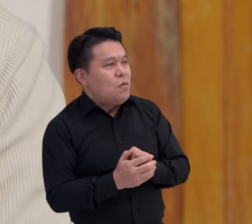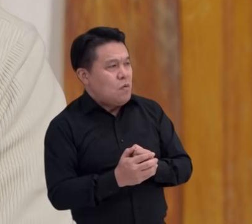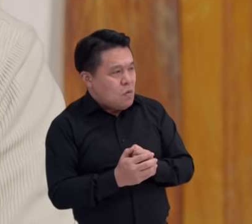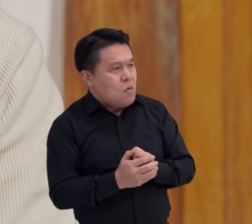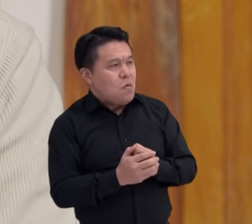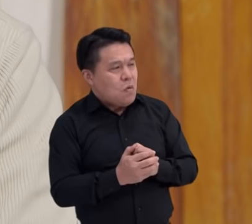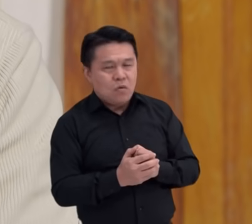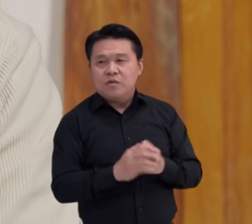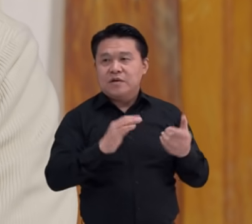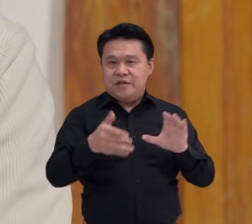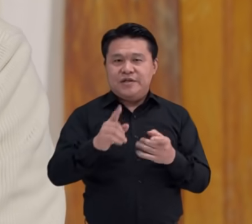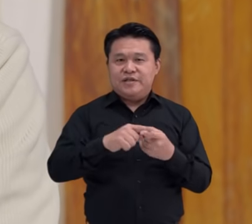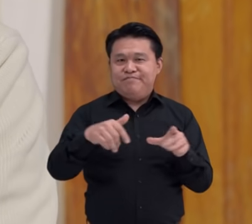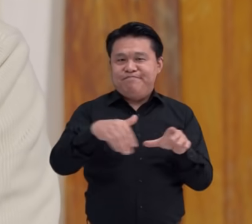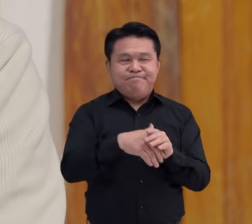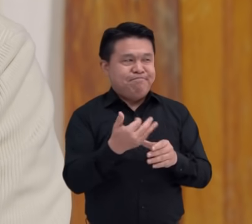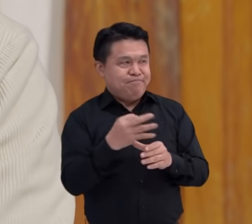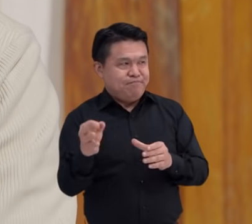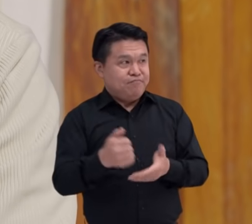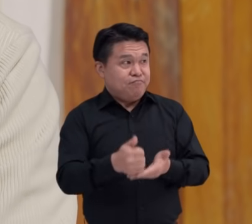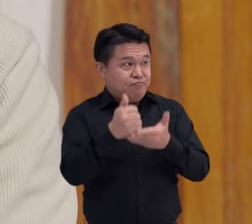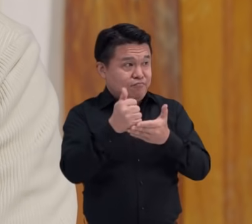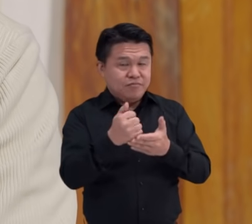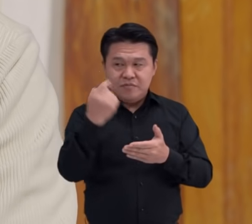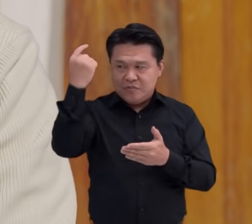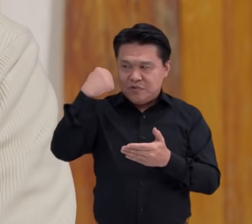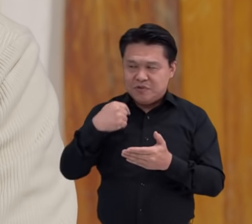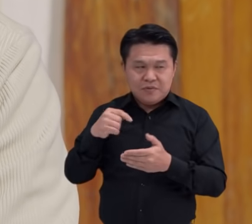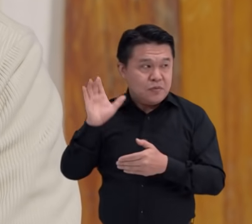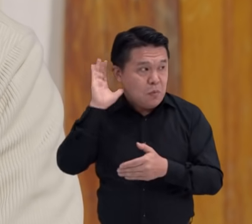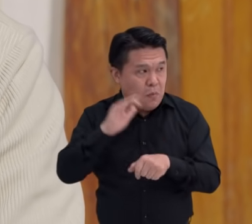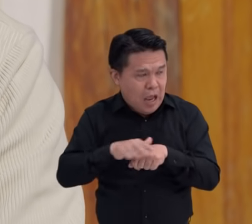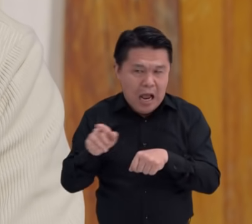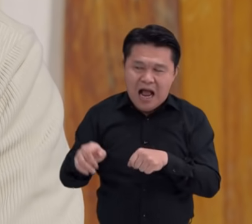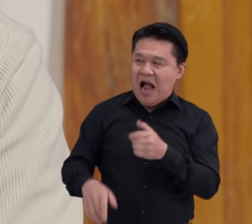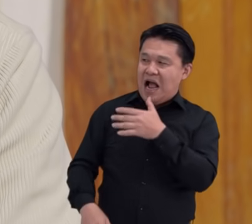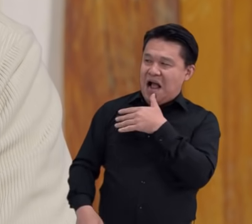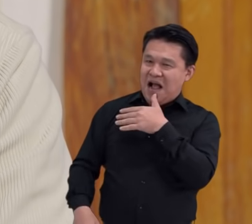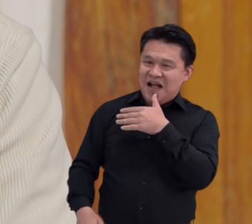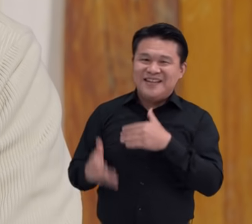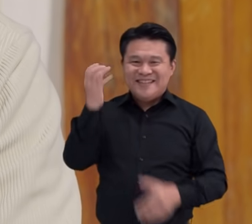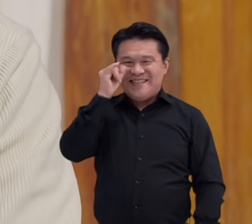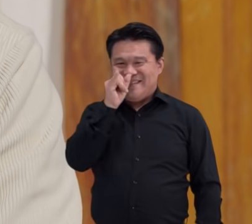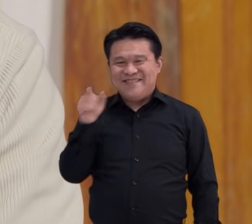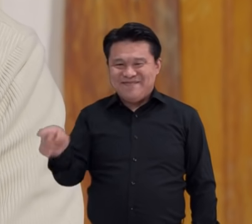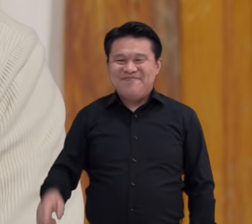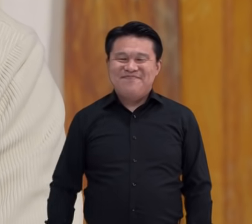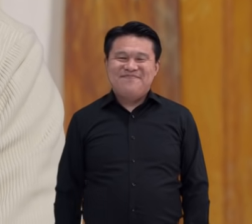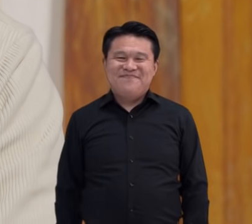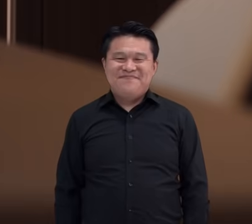around here, they really listened attentively which made me feel like they truly respect the culture of another country.